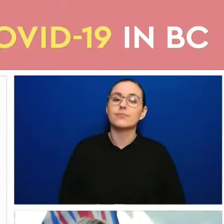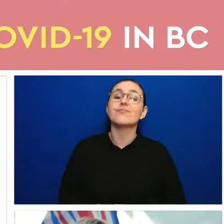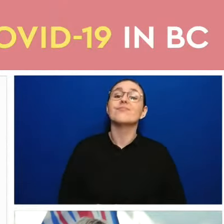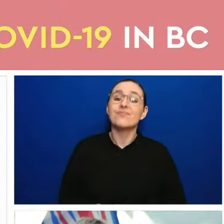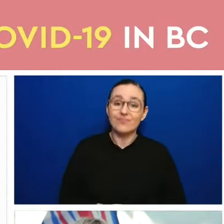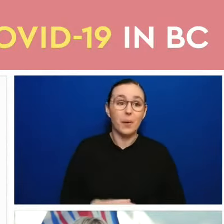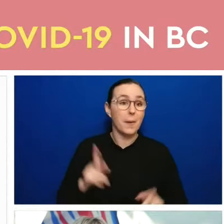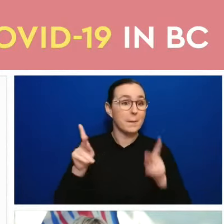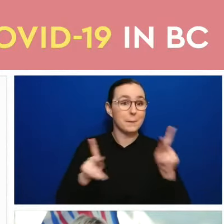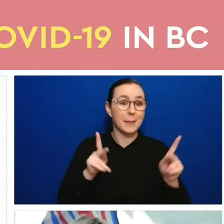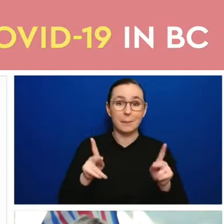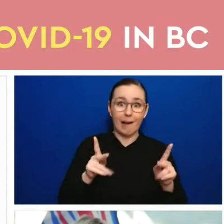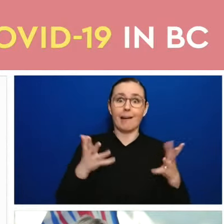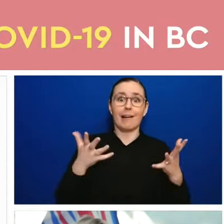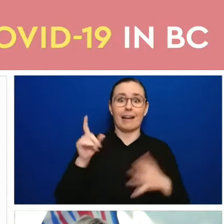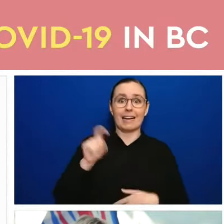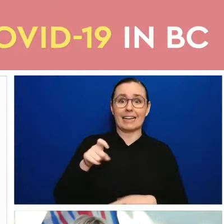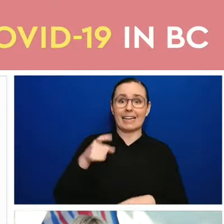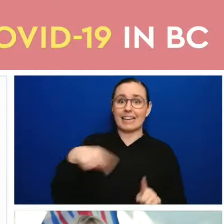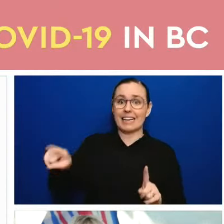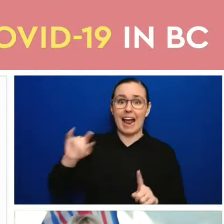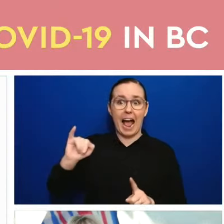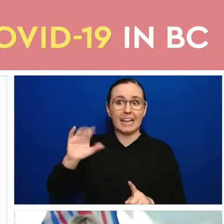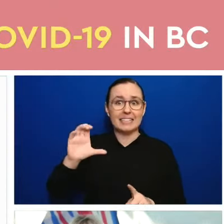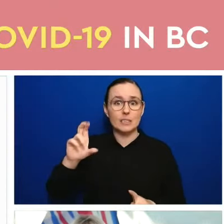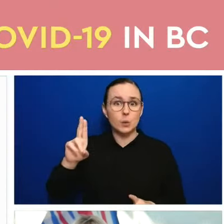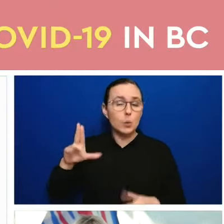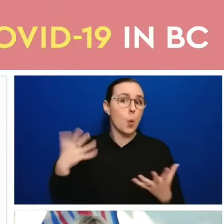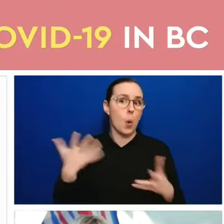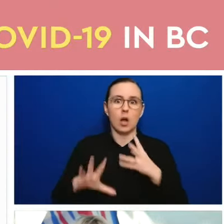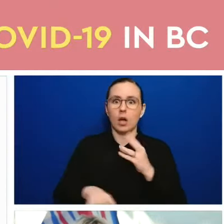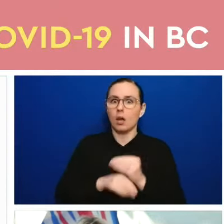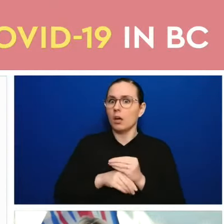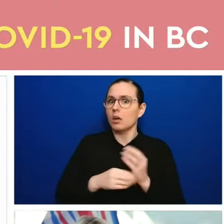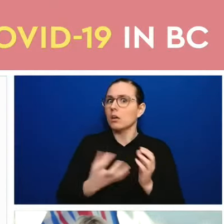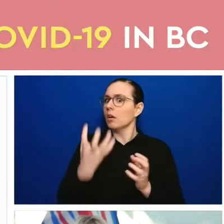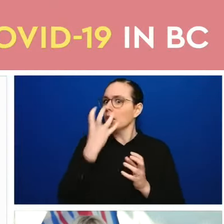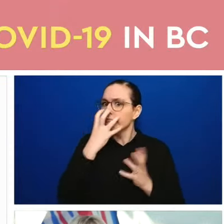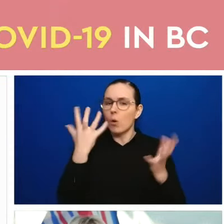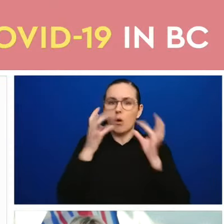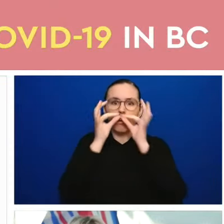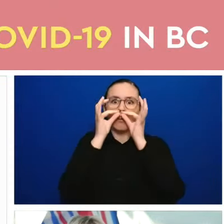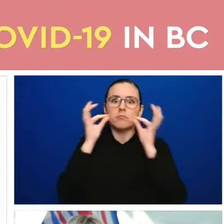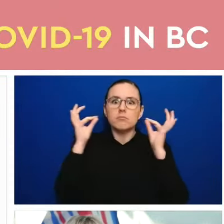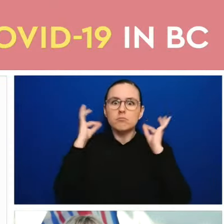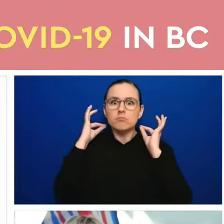of time. We also thankfully see a much smaller proportion of people requiring critical care so that